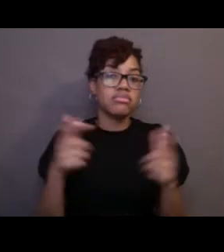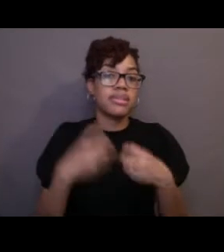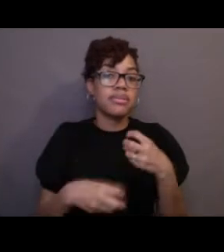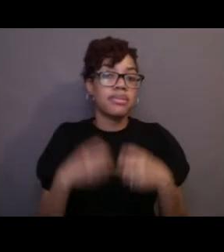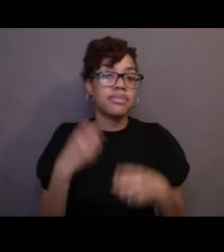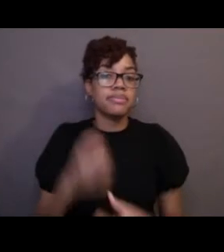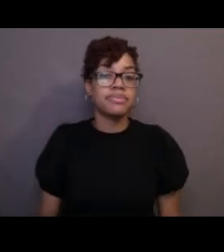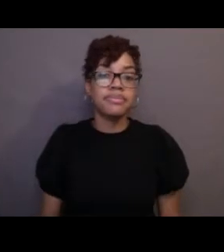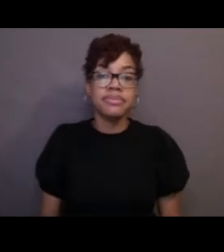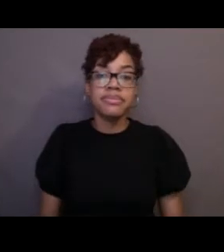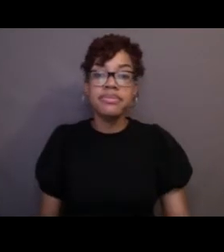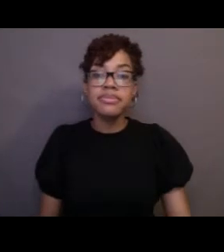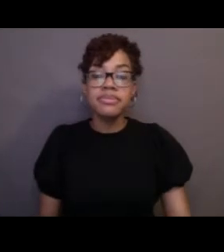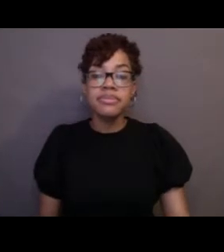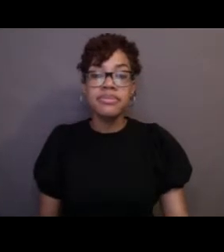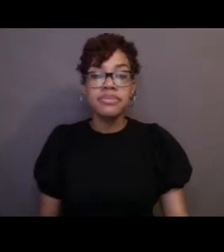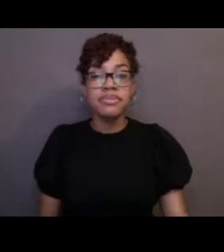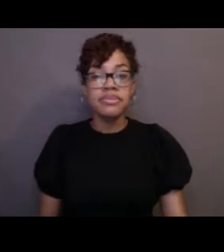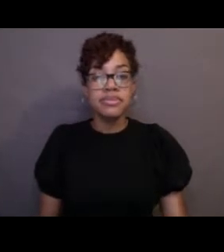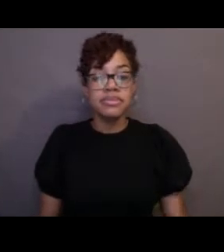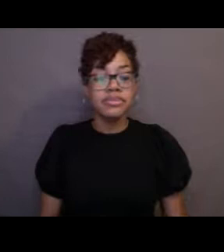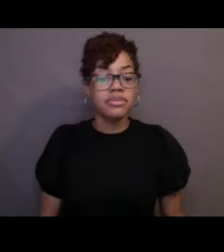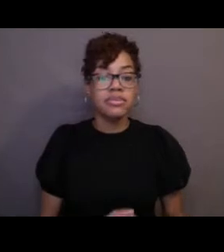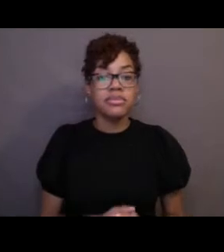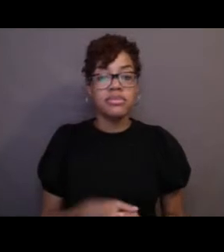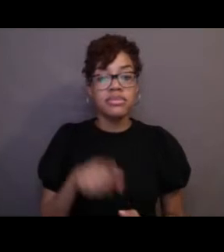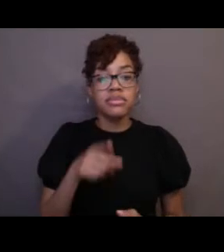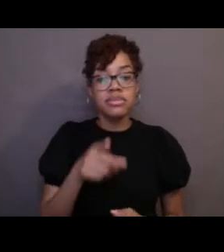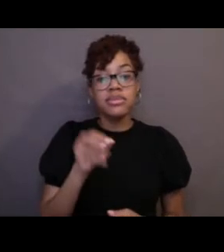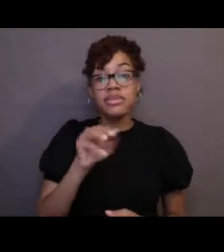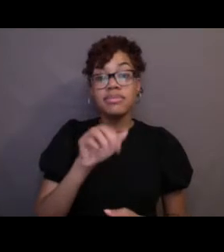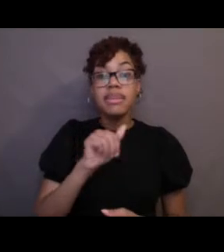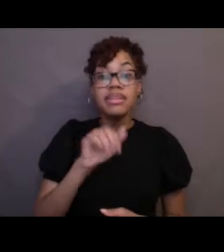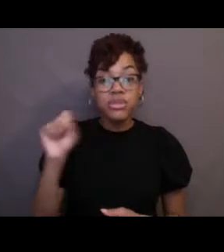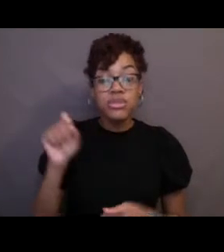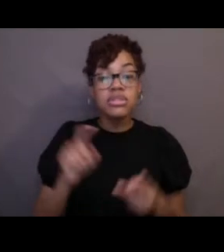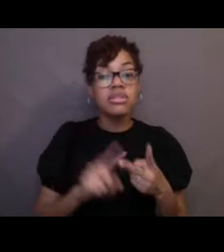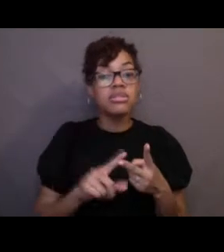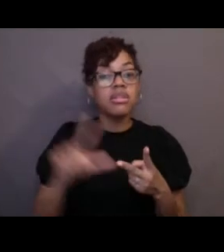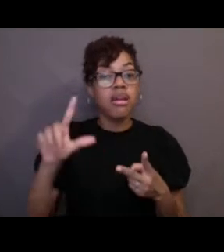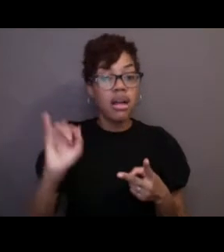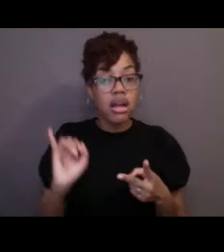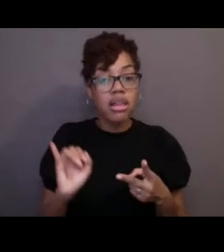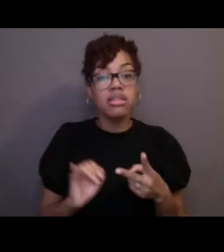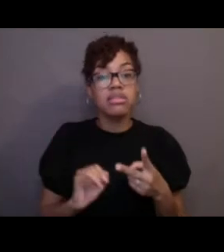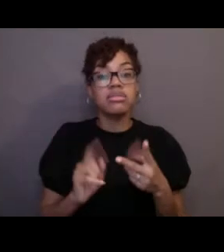Now, local, very local to Massachusetts, Long Island, very local to New England